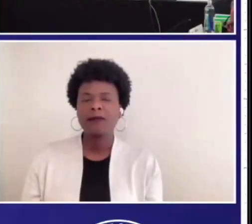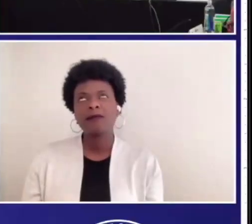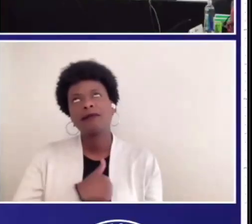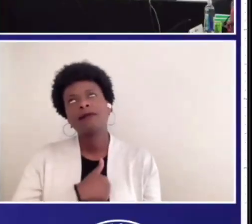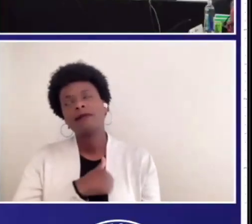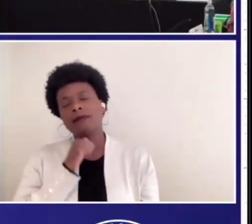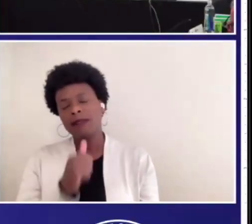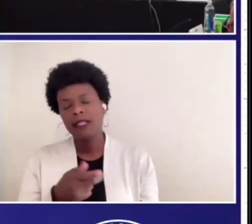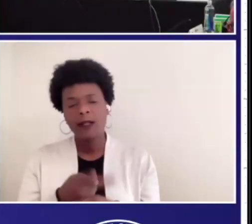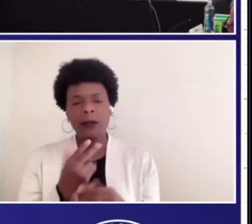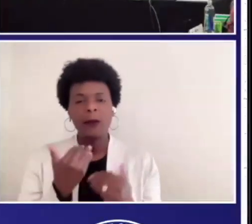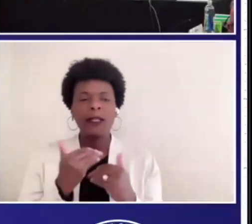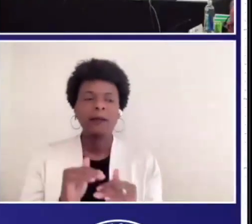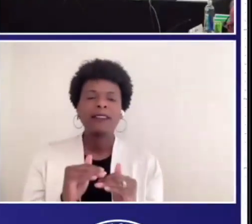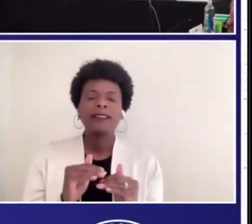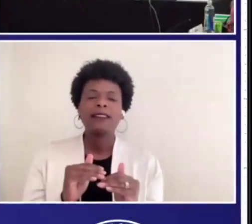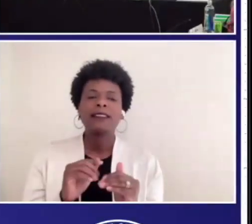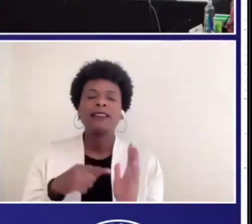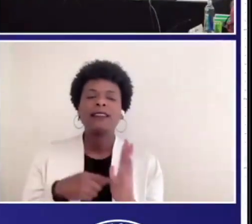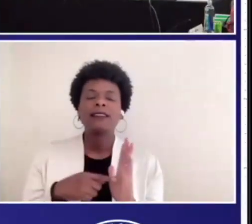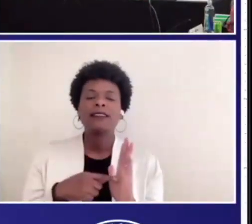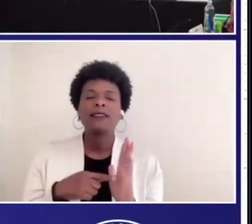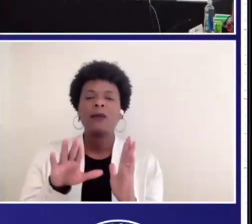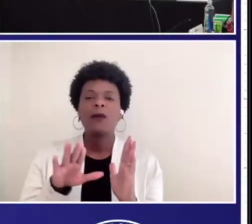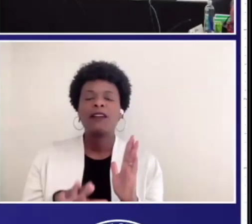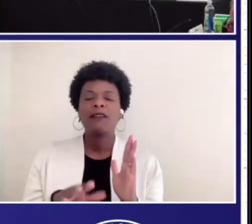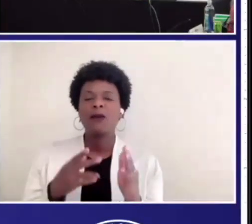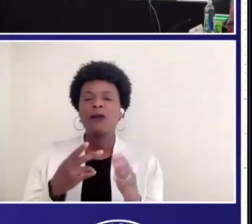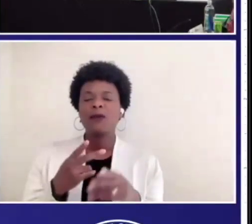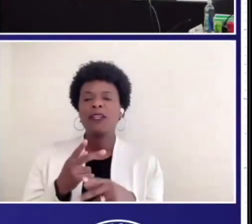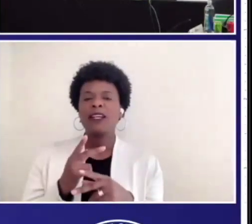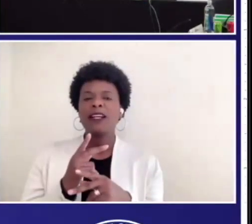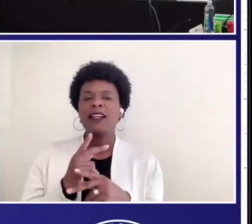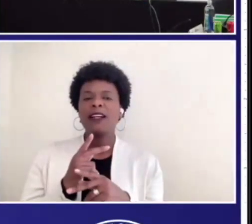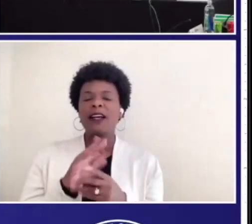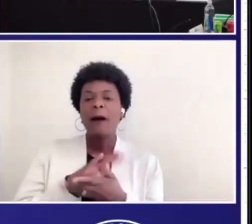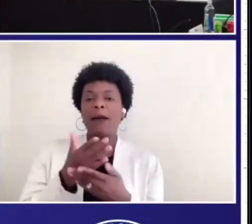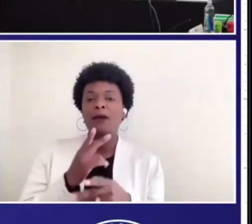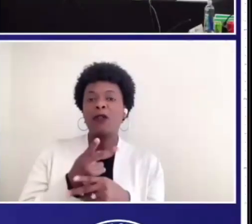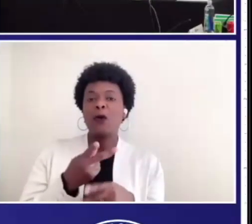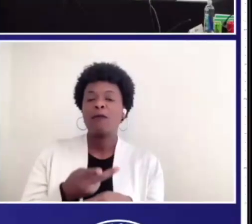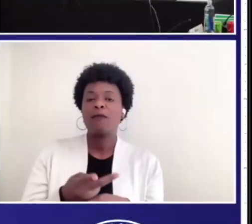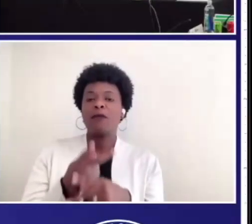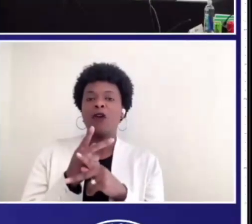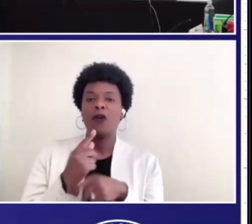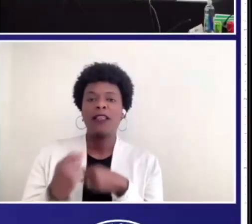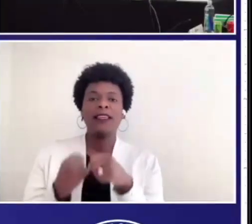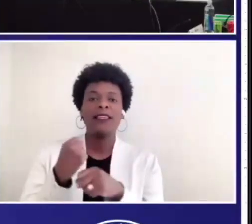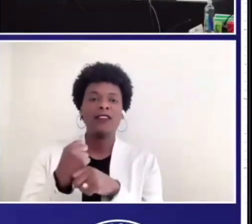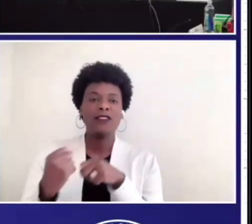These are the wonderful loan -- the amount of loan that is borrowed and the years, and how much the borrower has to pay